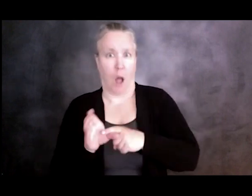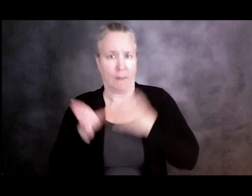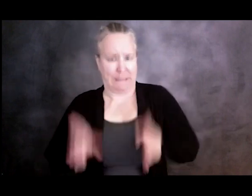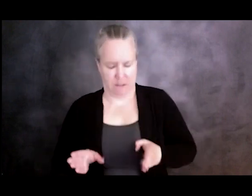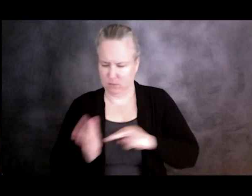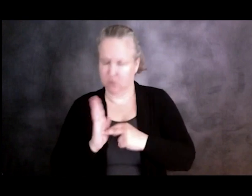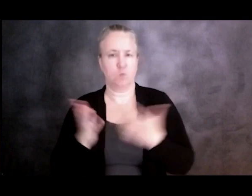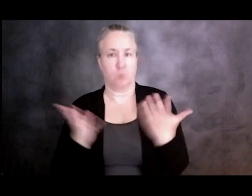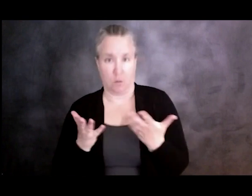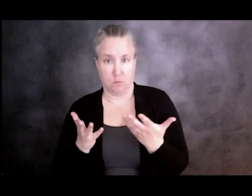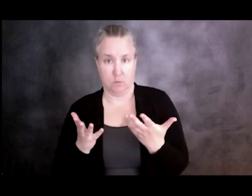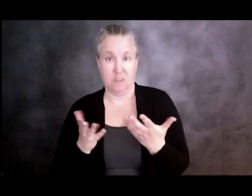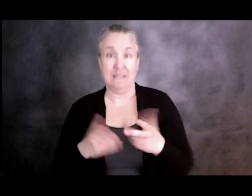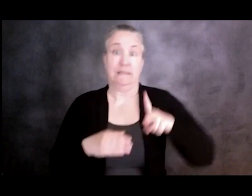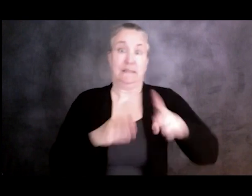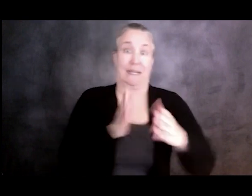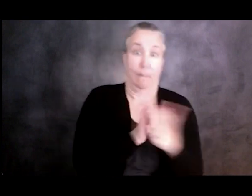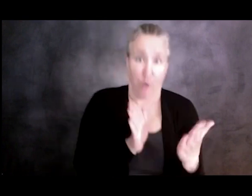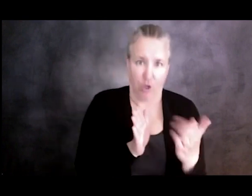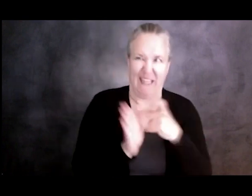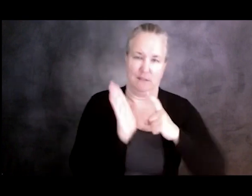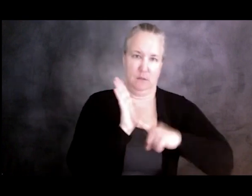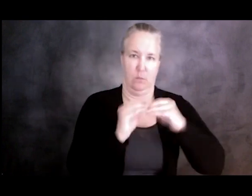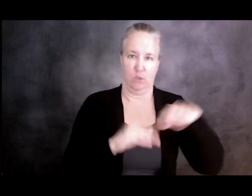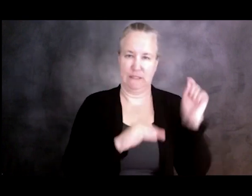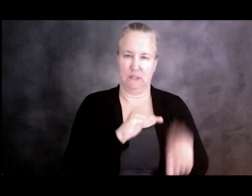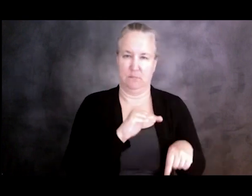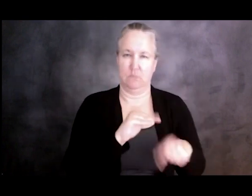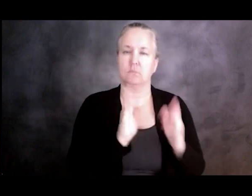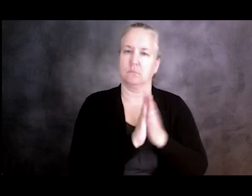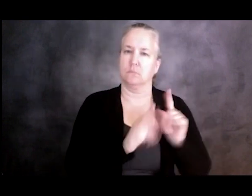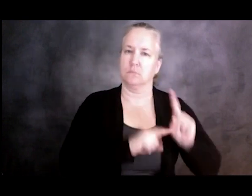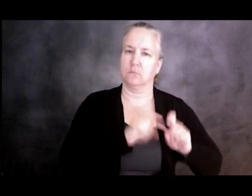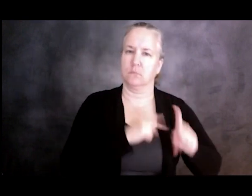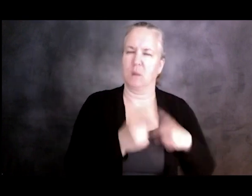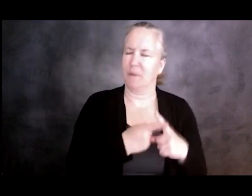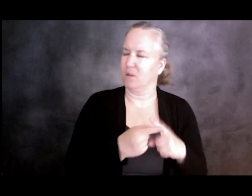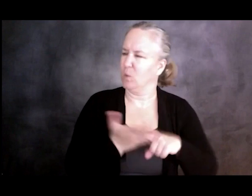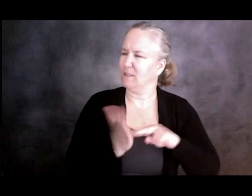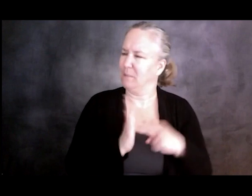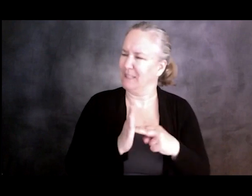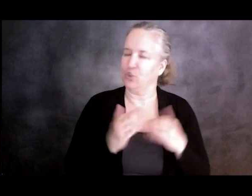And then in The Committed, he has to go even further into it to ask questions about, what does it mean to have a violent revolution